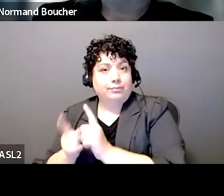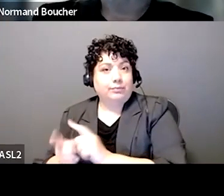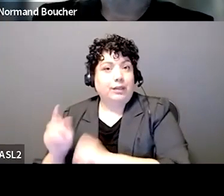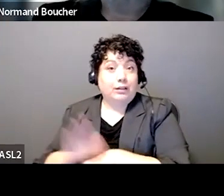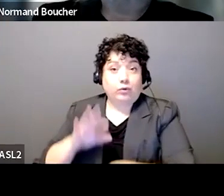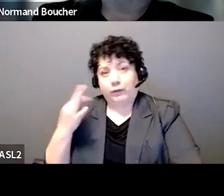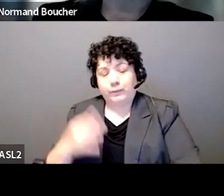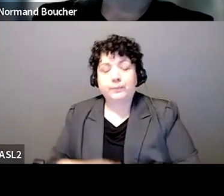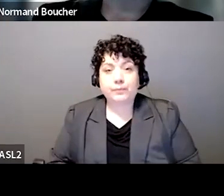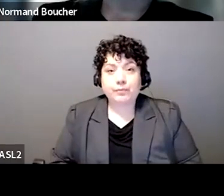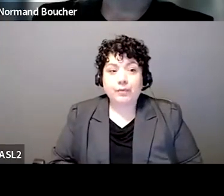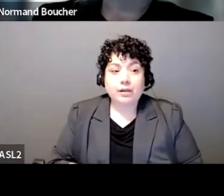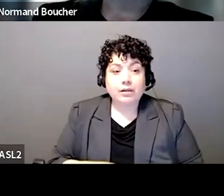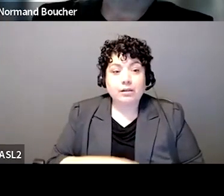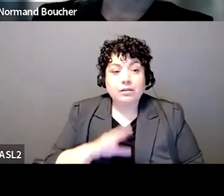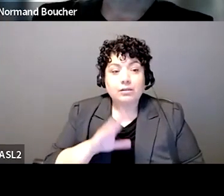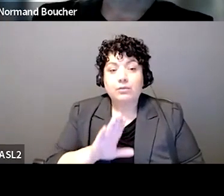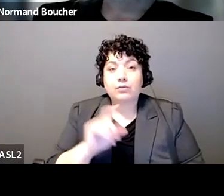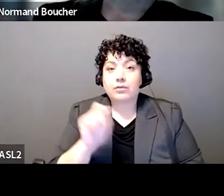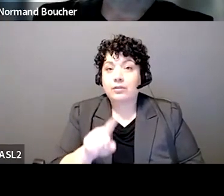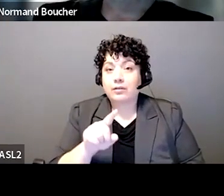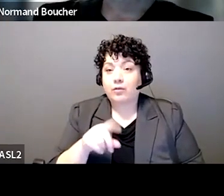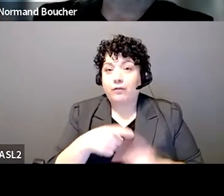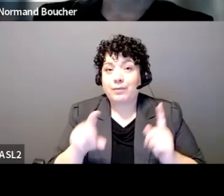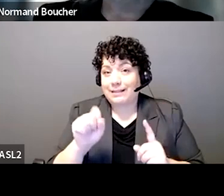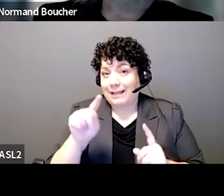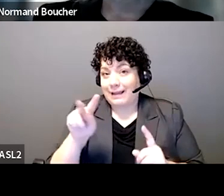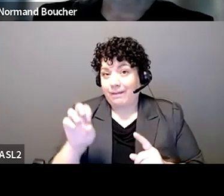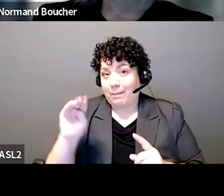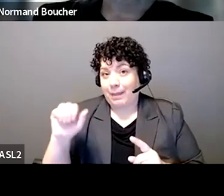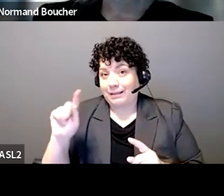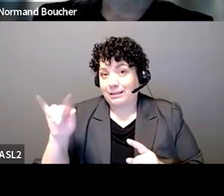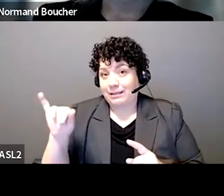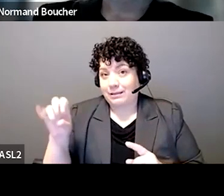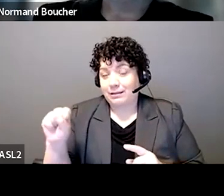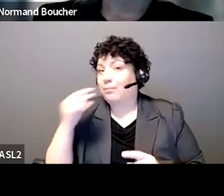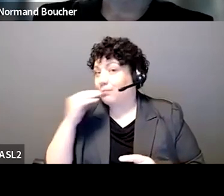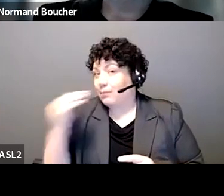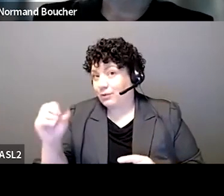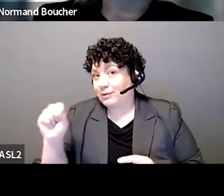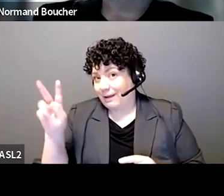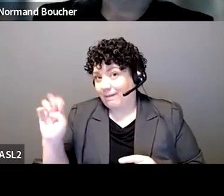so we have a question from Steve Mantis thank you Steve I should note that we had 40-43